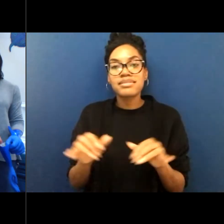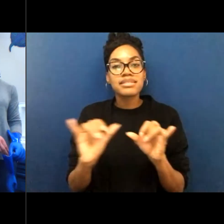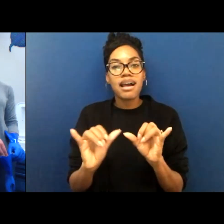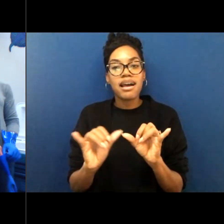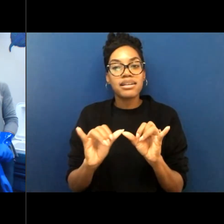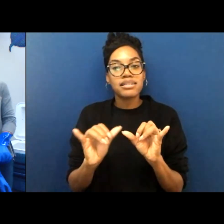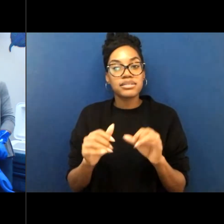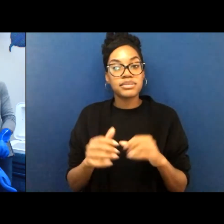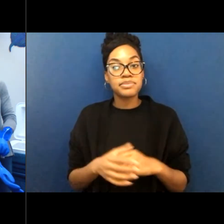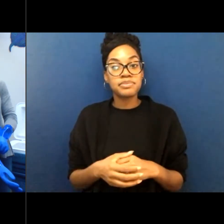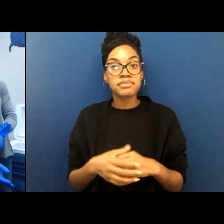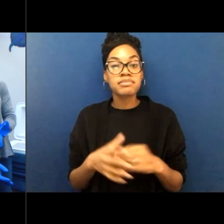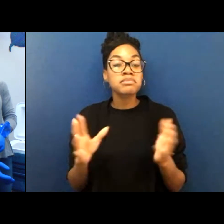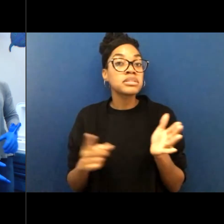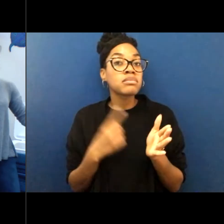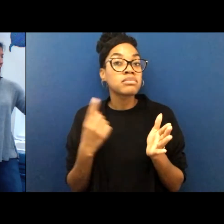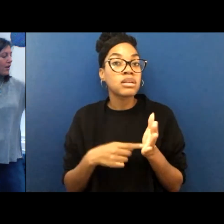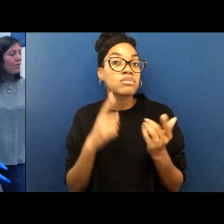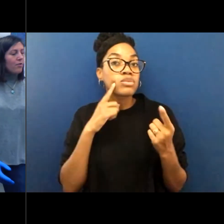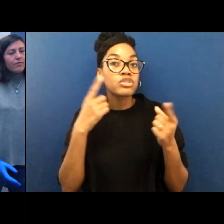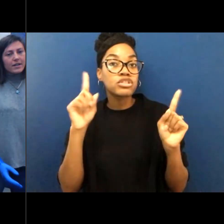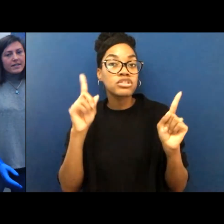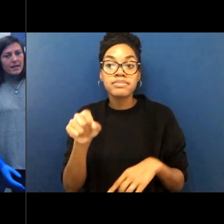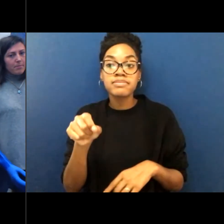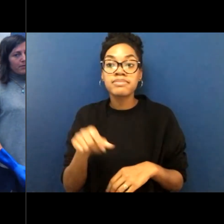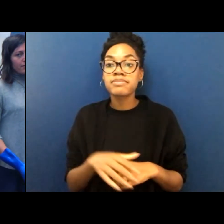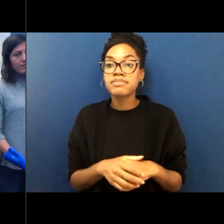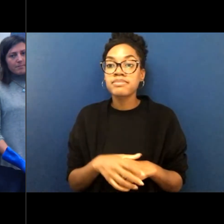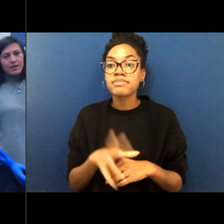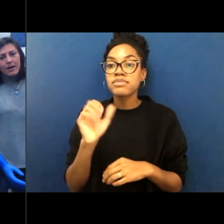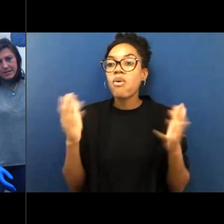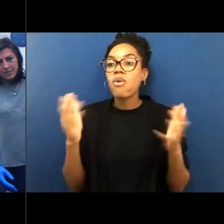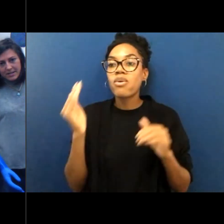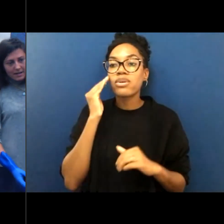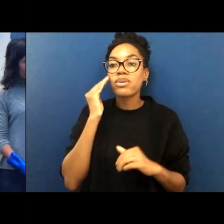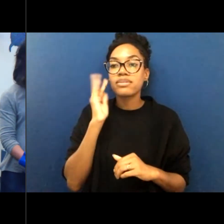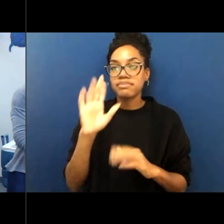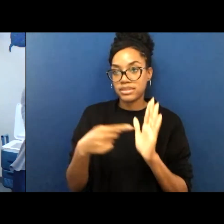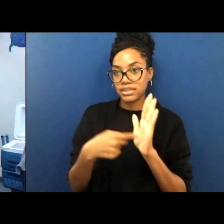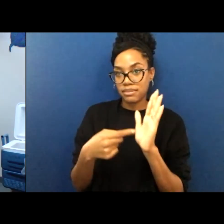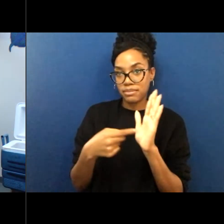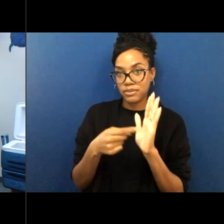and this sometimes works, right? So we know, for example, I'm going to grab someone to demonstrate.